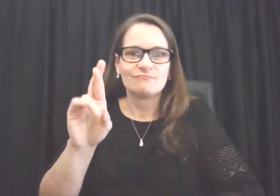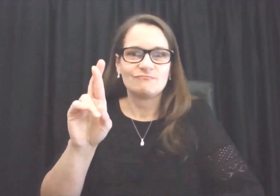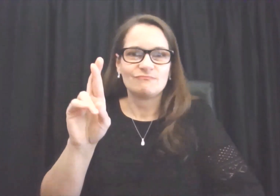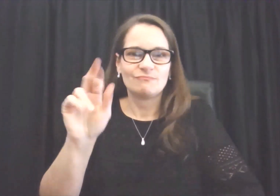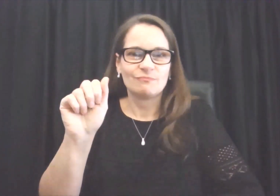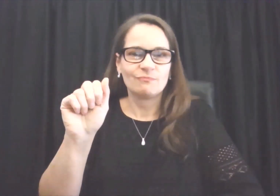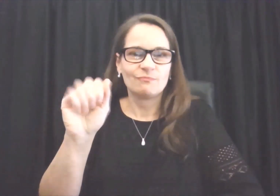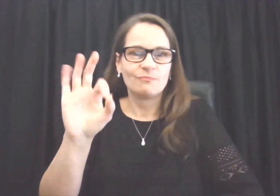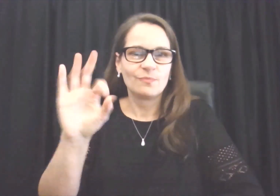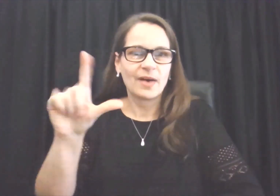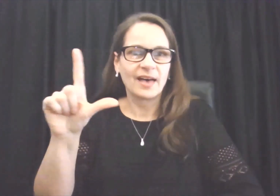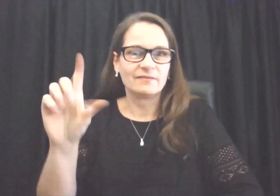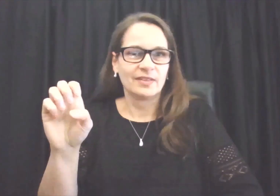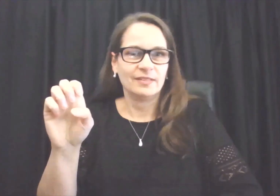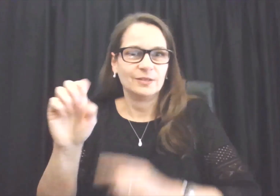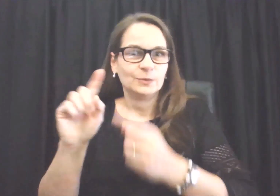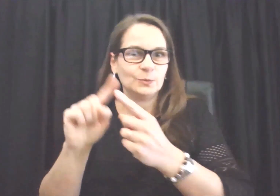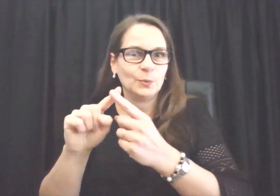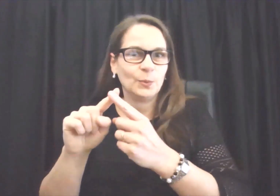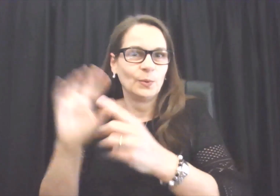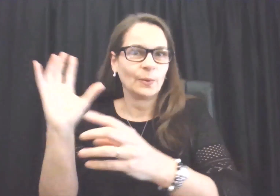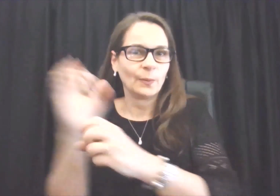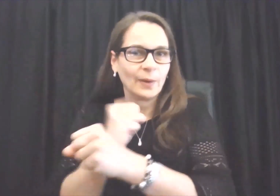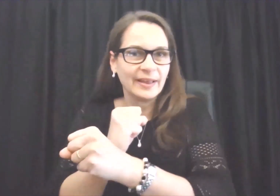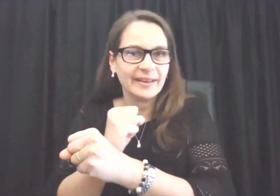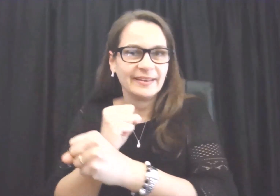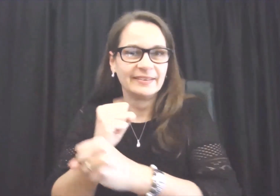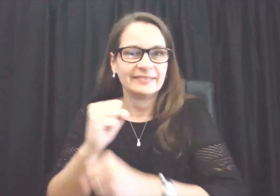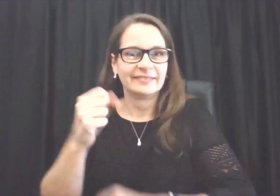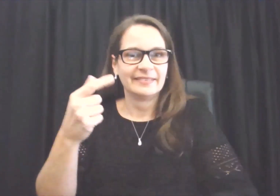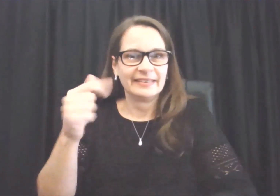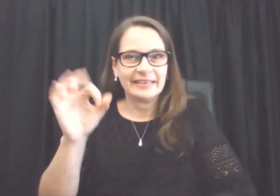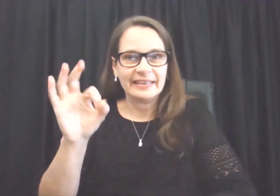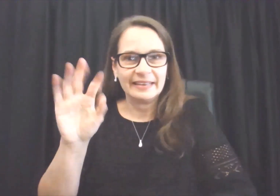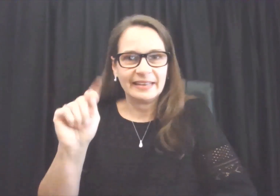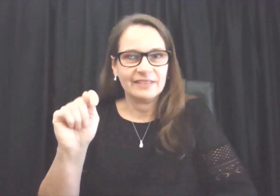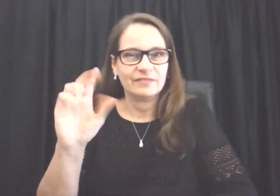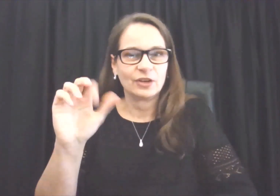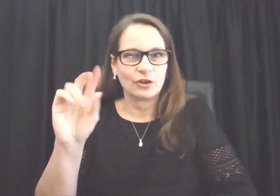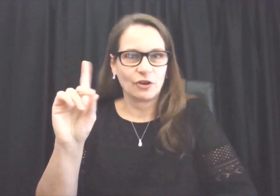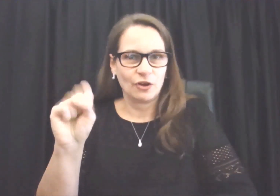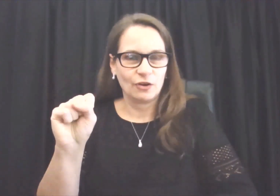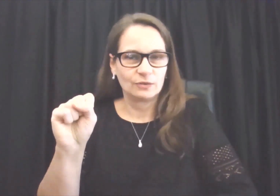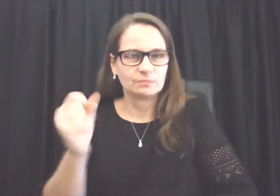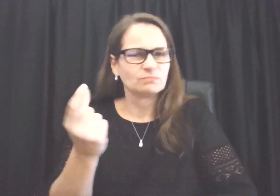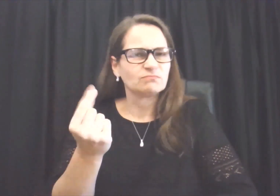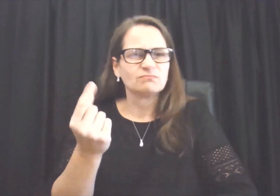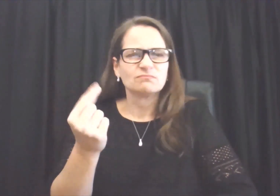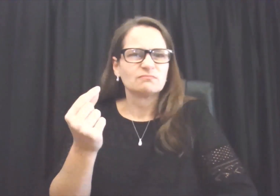anyone can enter the raffle and you'll have the possibility of winning one of our gift cards